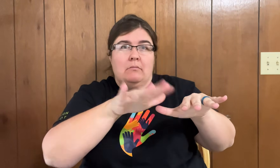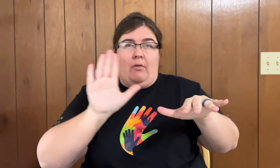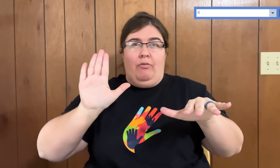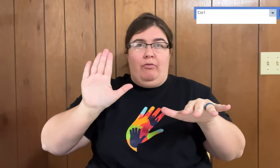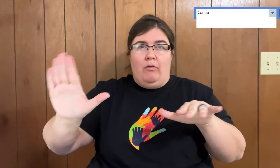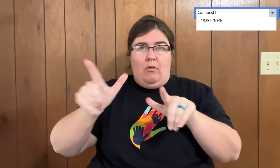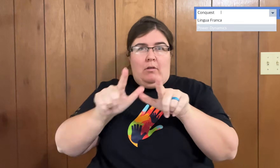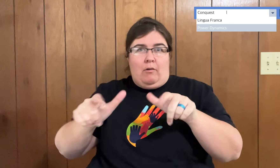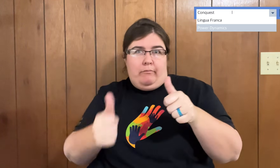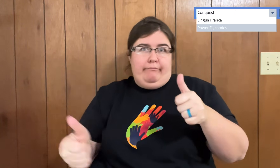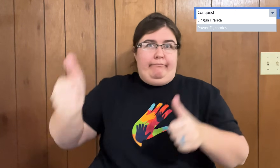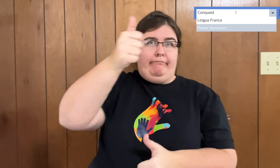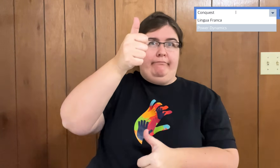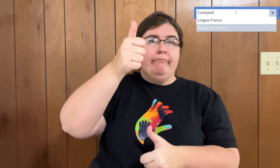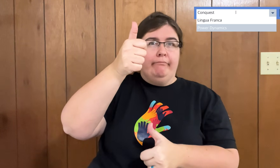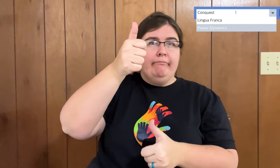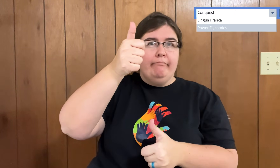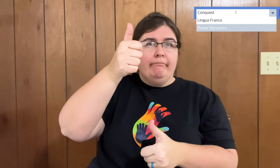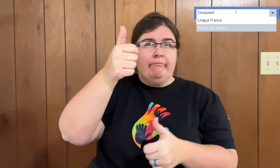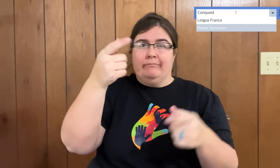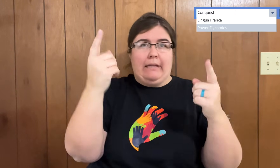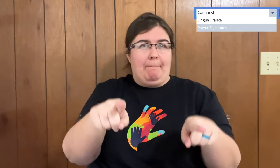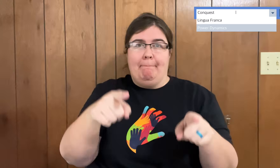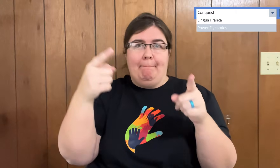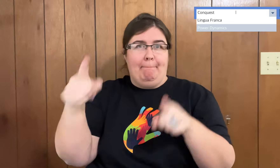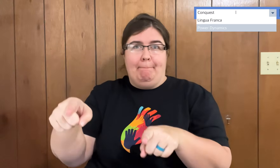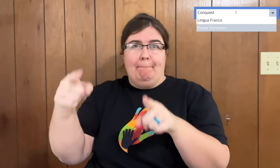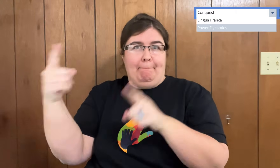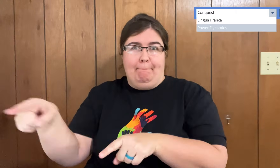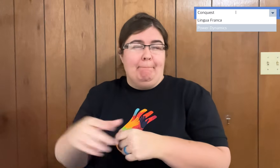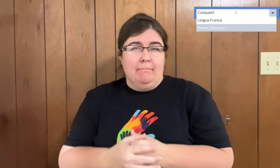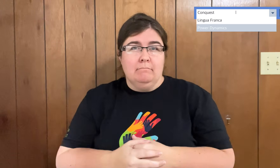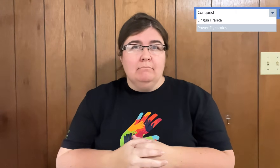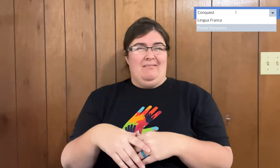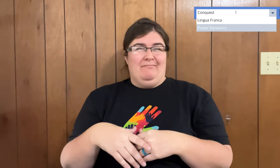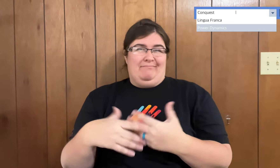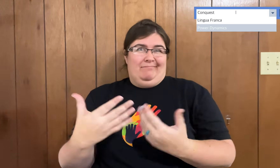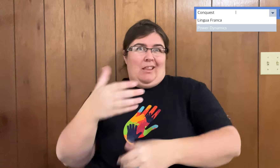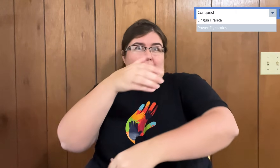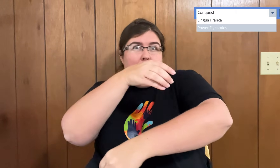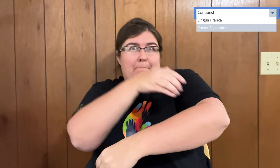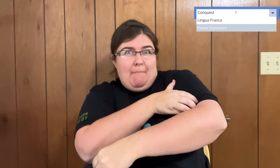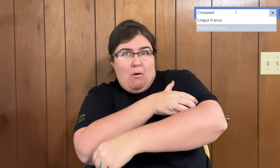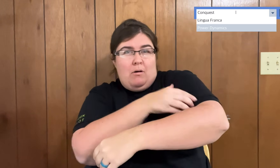land, their language has become the new lengua franca. Inevitably, it happens again and again.